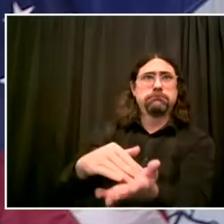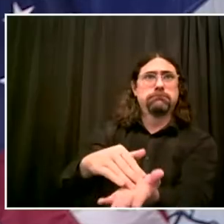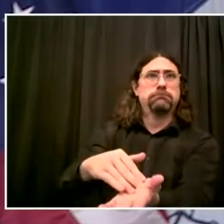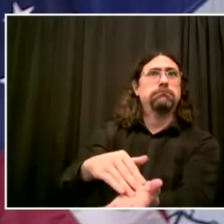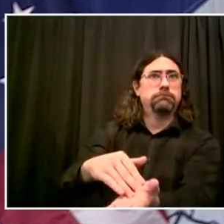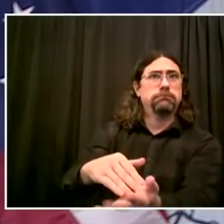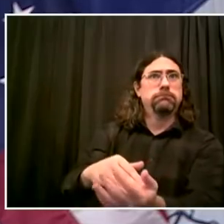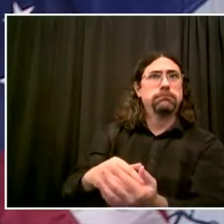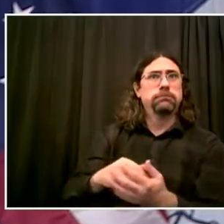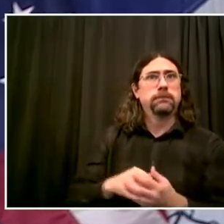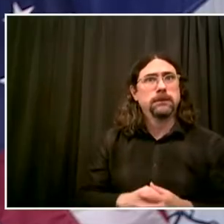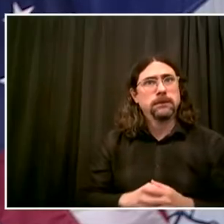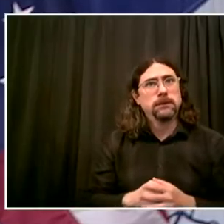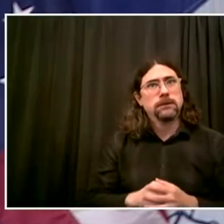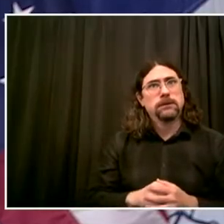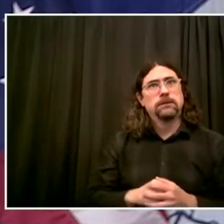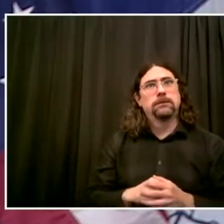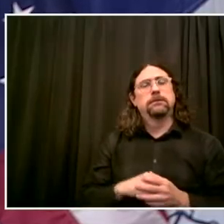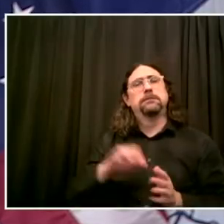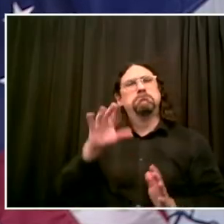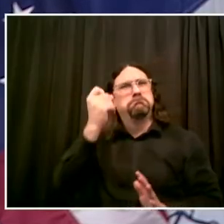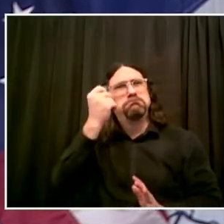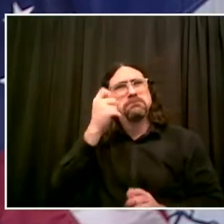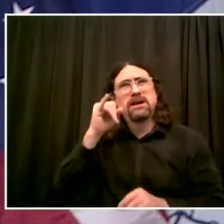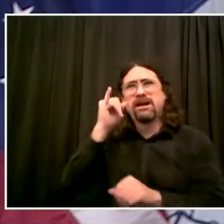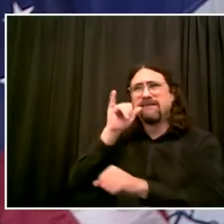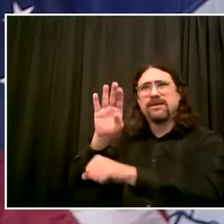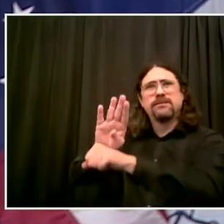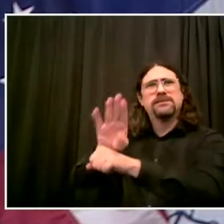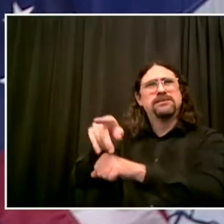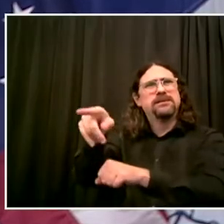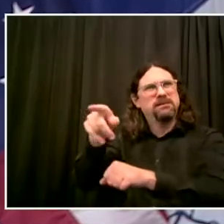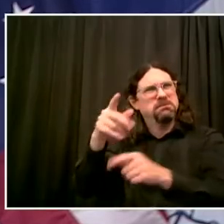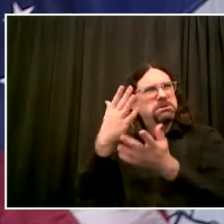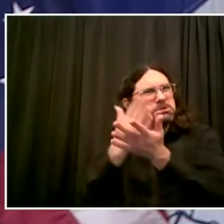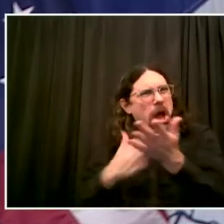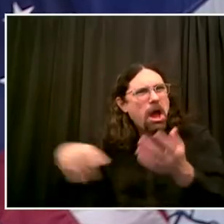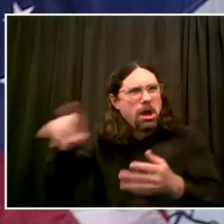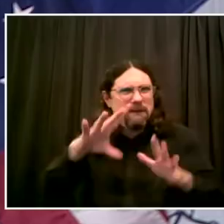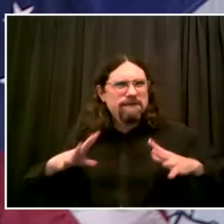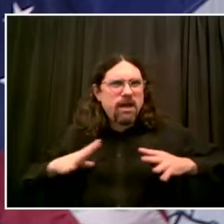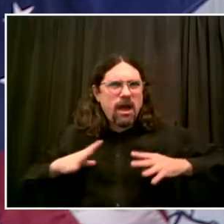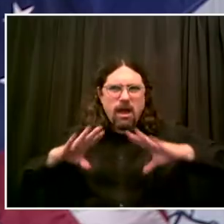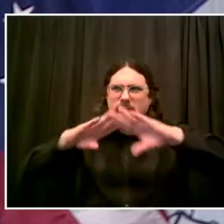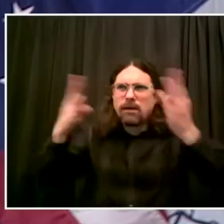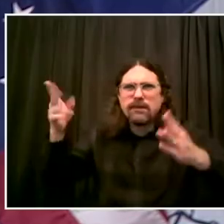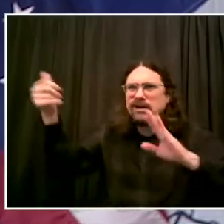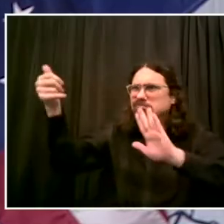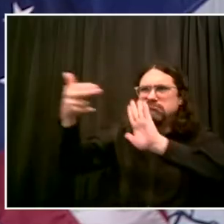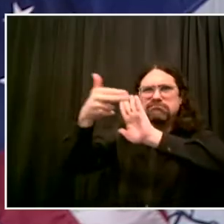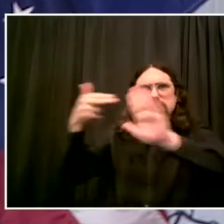IF YOU ARE AN ESSENTIAL BUSINESS YU OAE R ALWELOD TO BE OPEN. WHEN PHASE I IS DECLARED BY THE